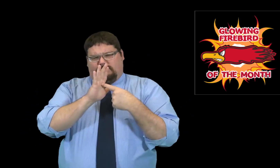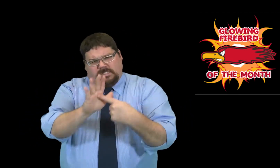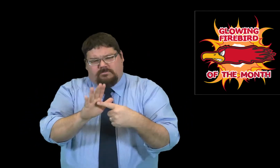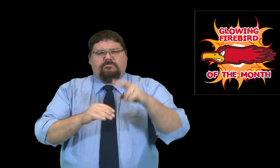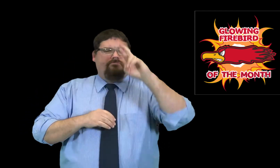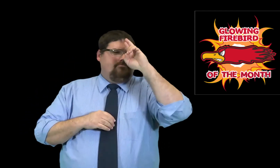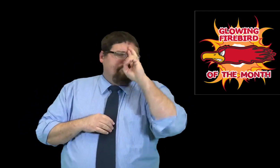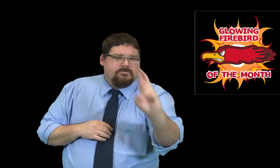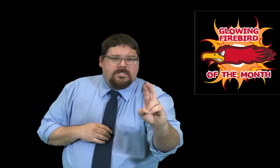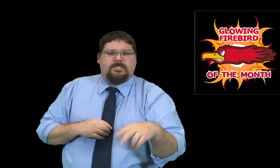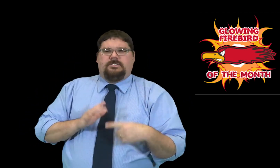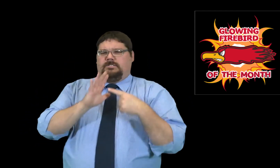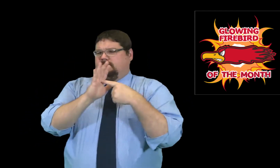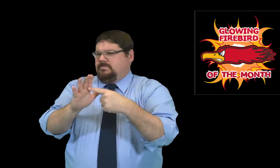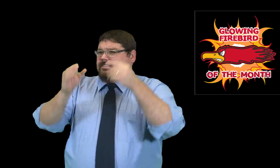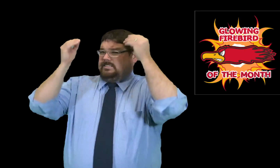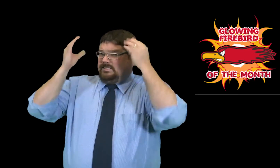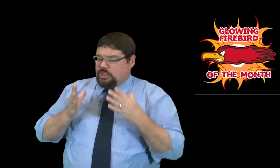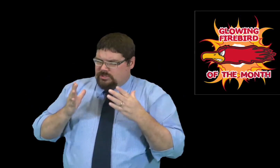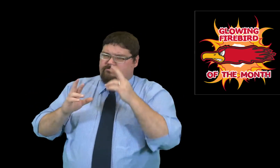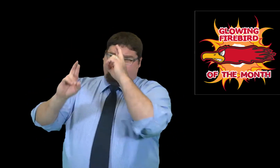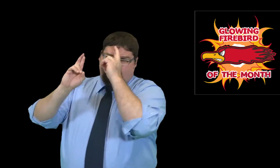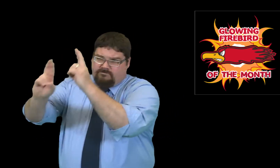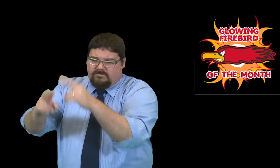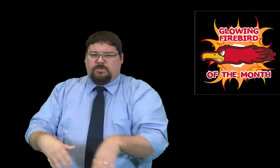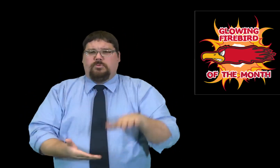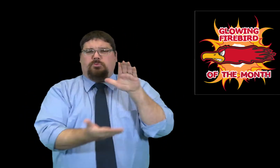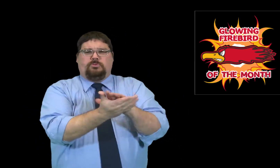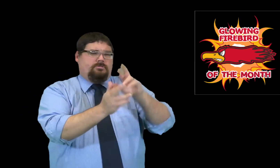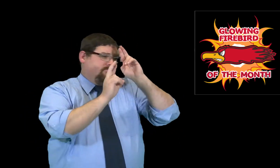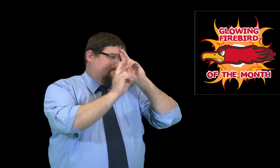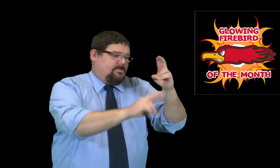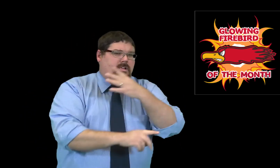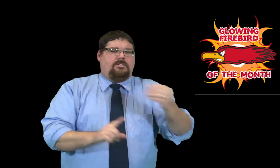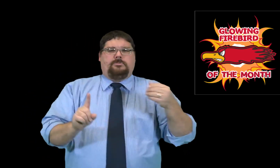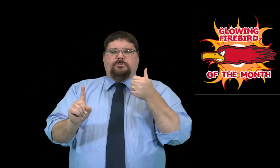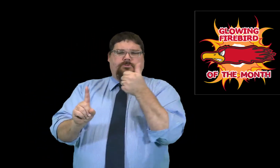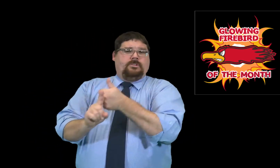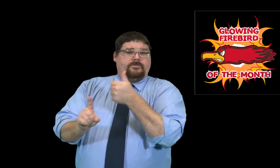She demonstrates respect to her teachers, her school, and herself.